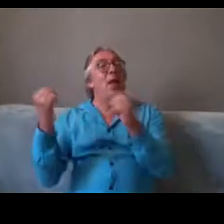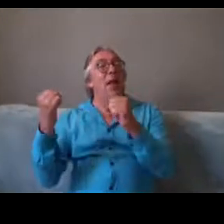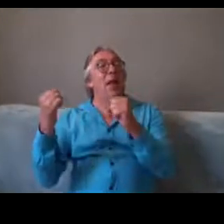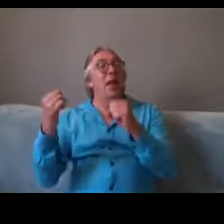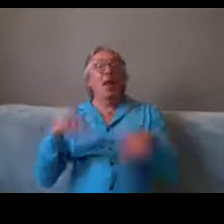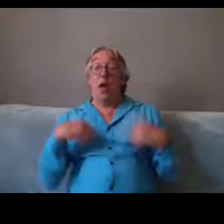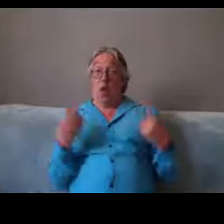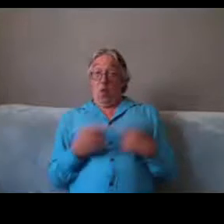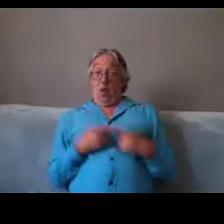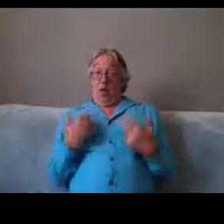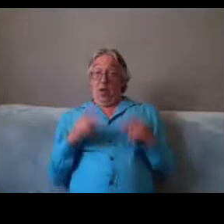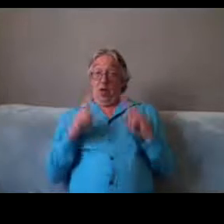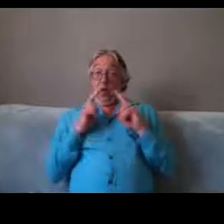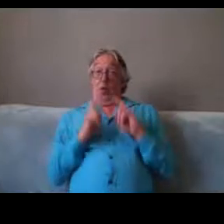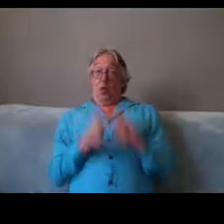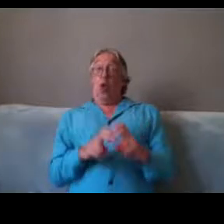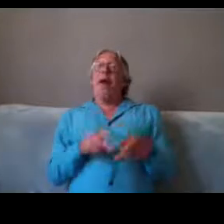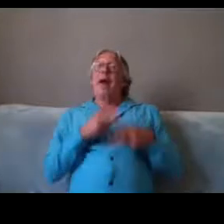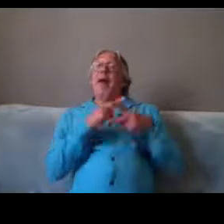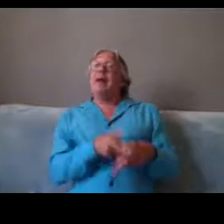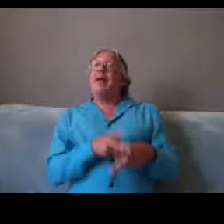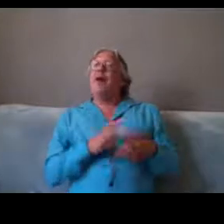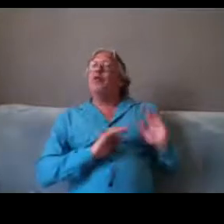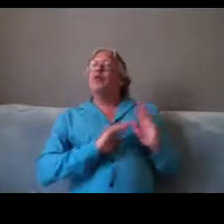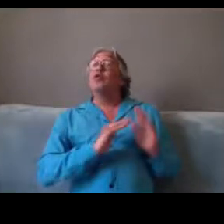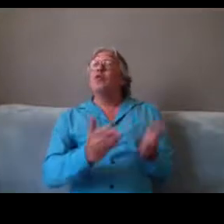and that's a joint collaboration to make it more inclusive.